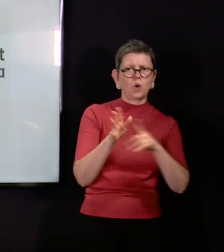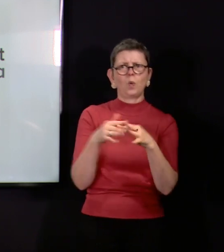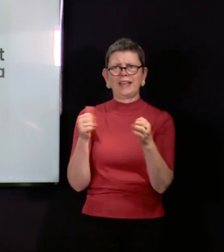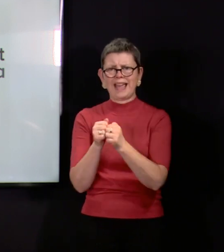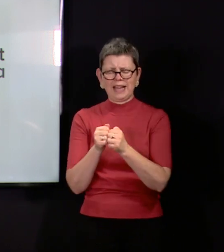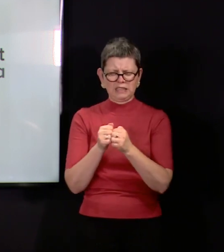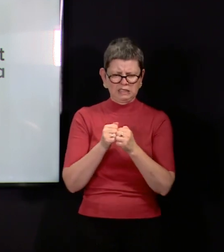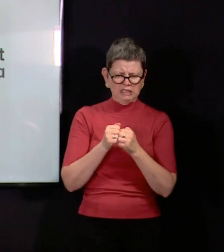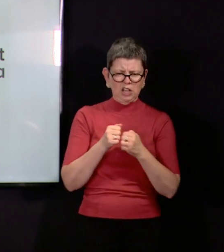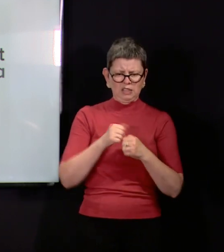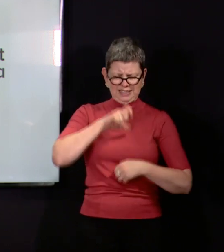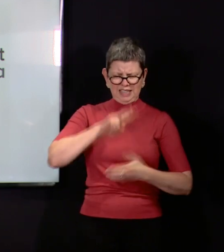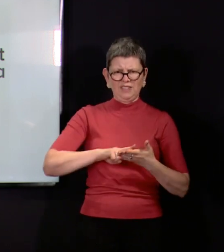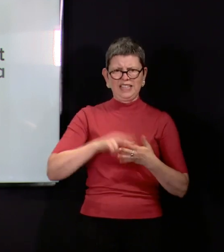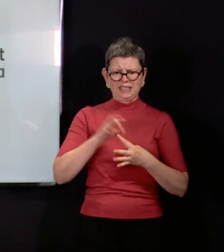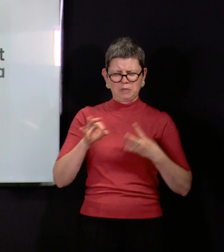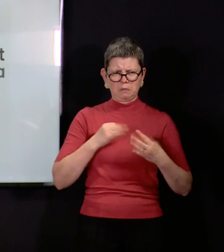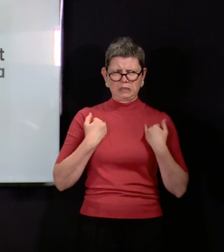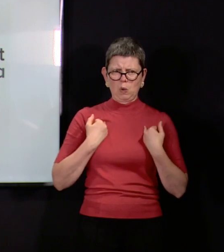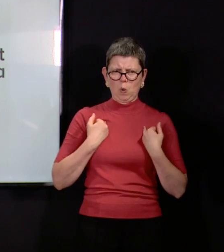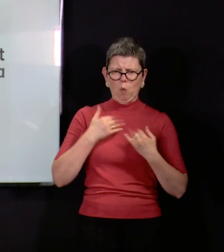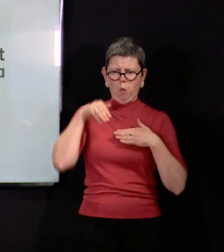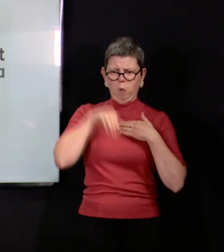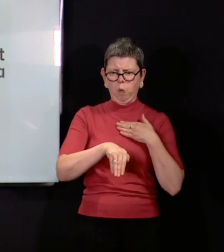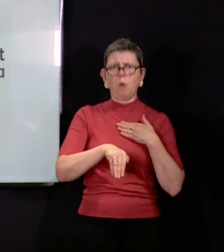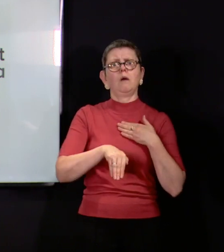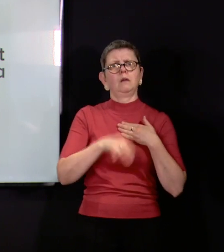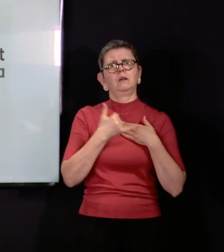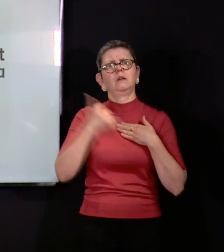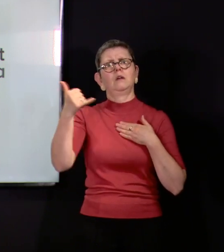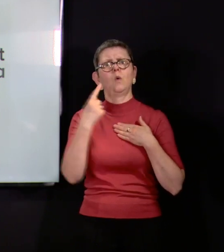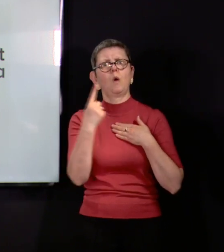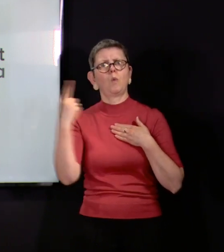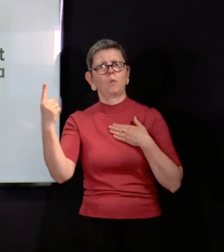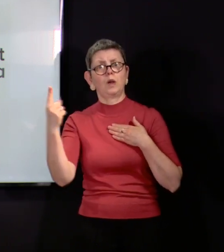Of course if you have an emergency then don't wait, call 999 and